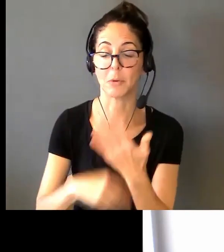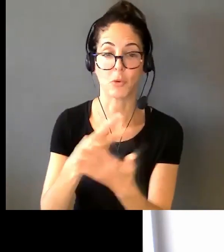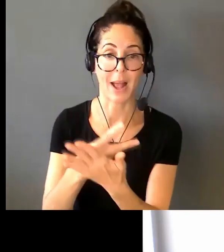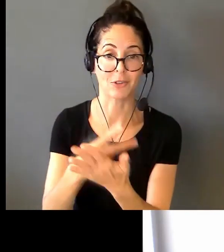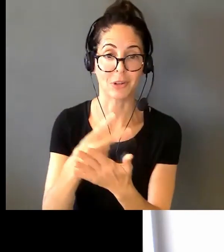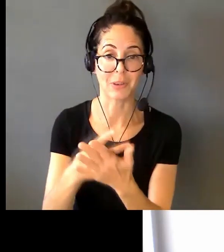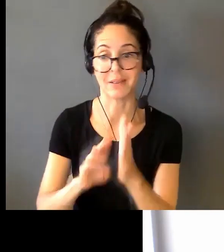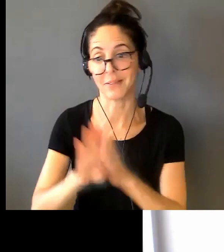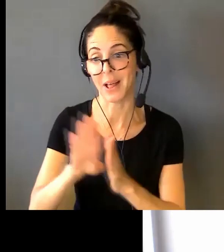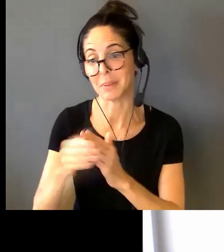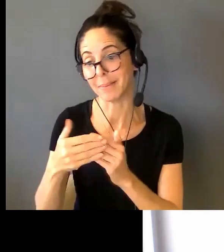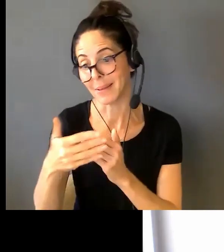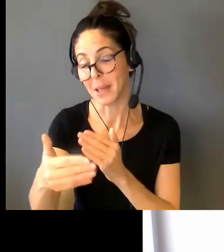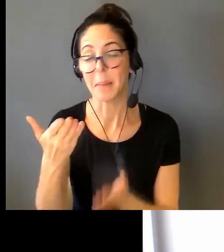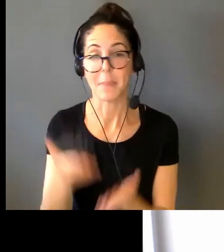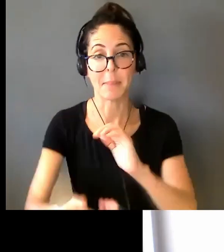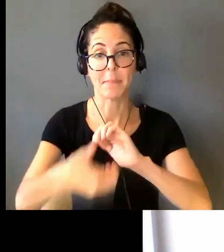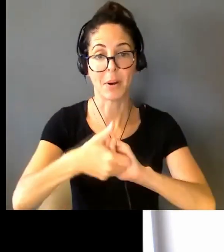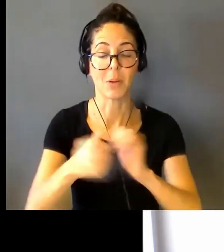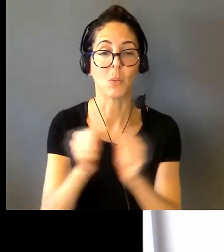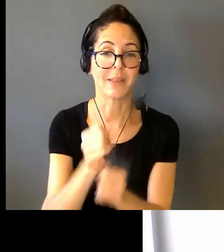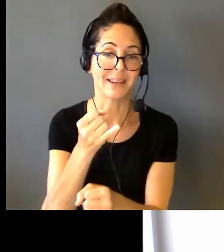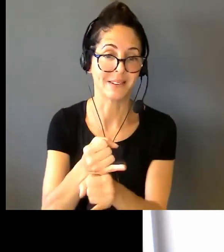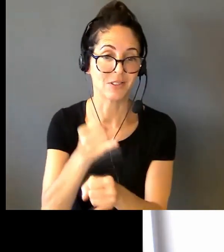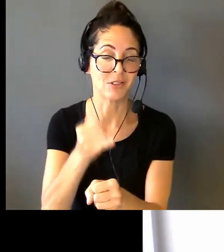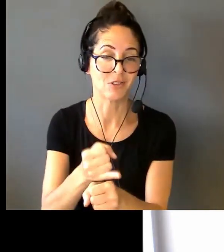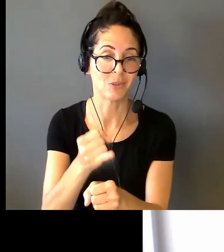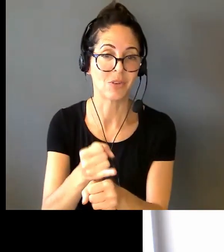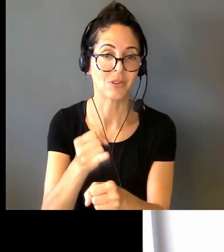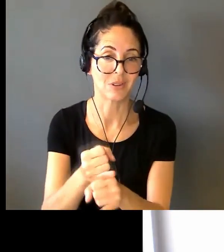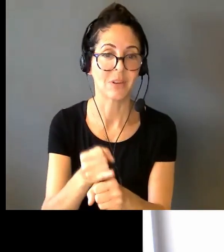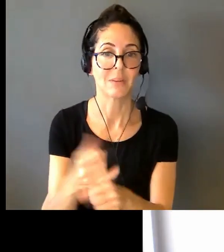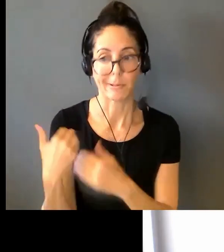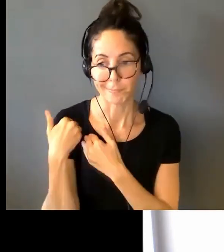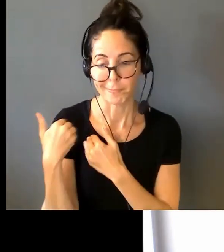maybe in partnership with our Institute that does do a lot of work to support graduate students